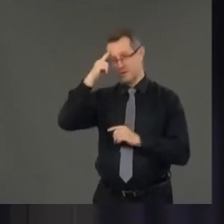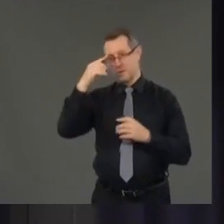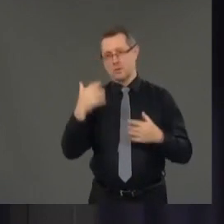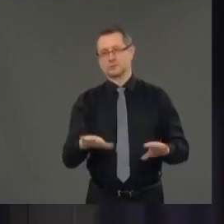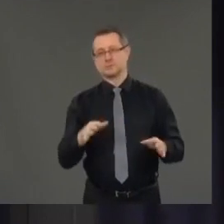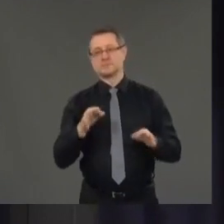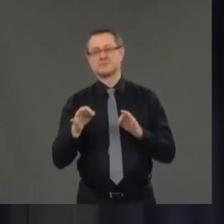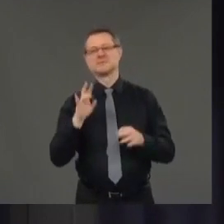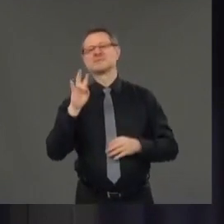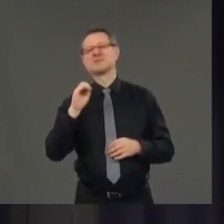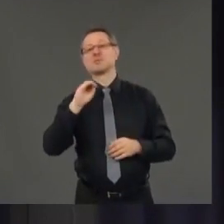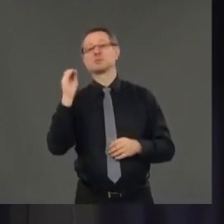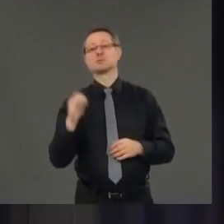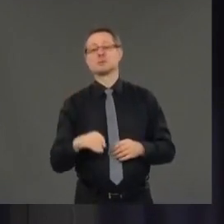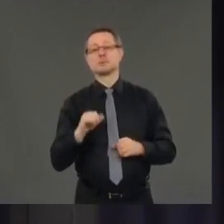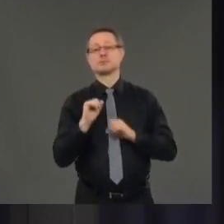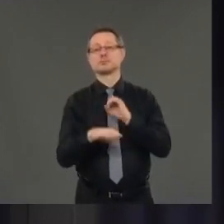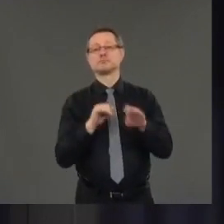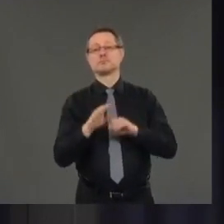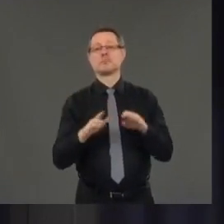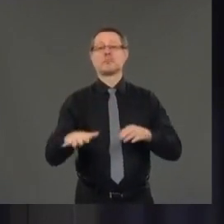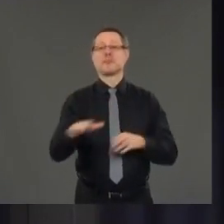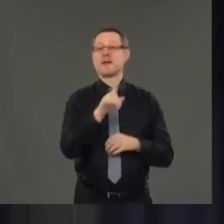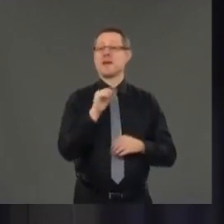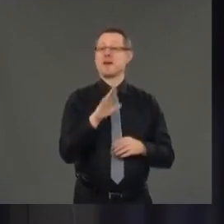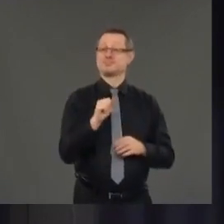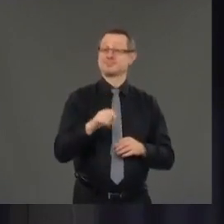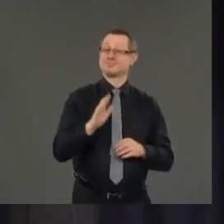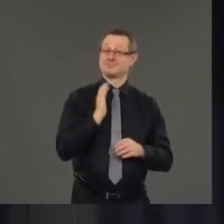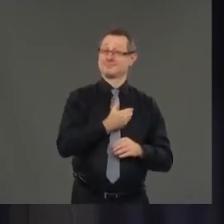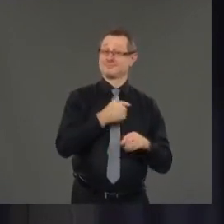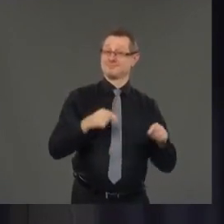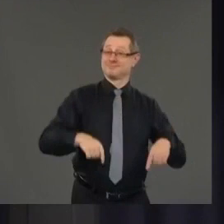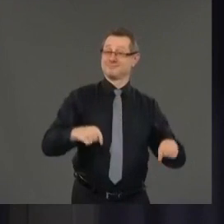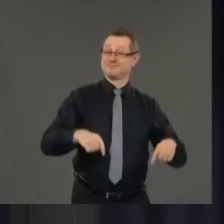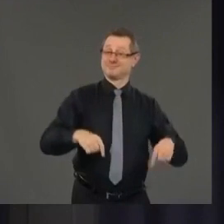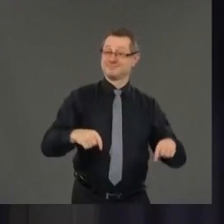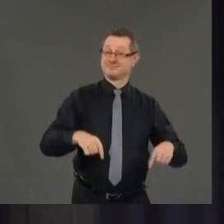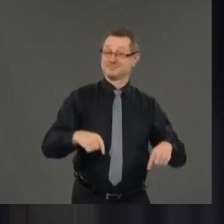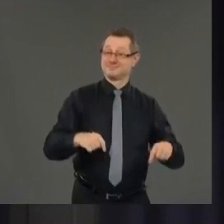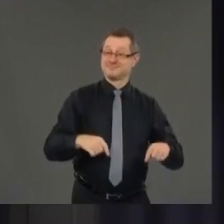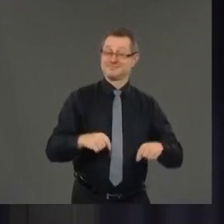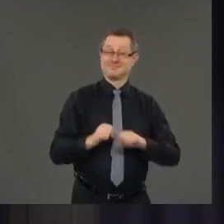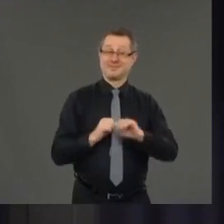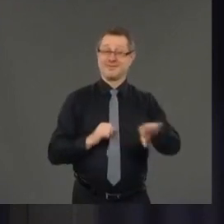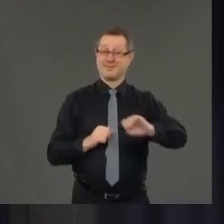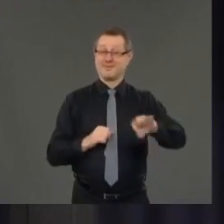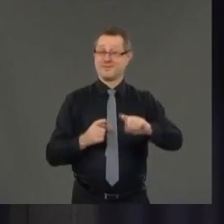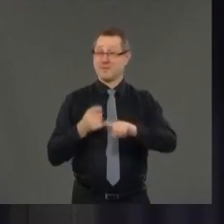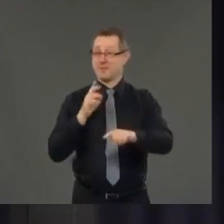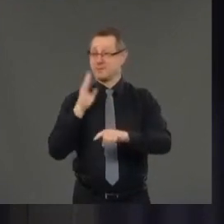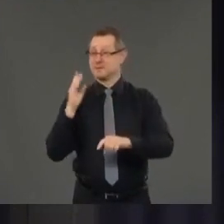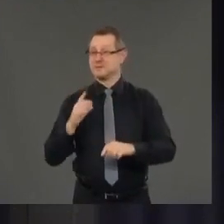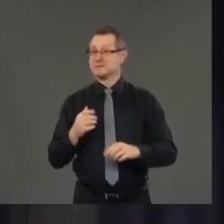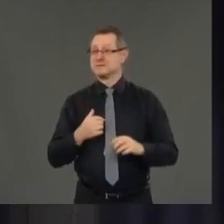PICK A LAB WHERE THEY WOULD SEND THAT SPECIMEN. AS THE GOVERNOR SAID OVER 70% OF